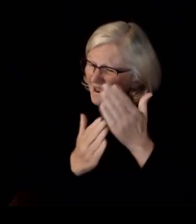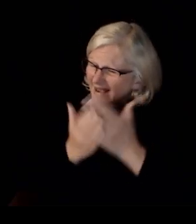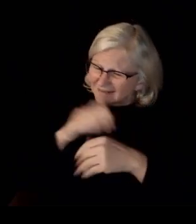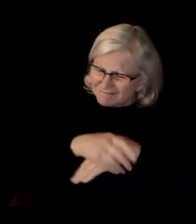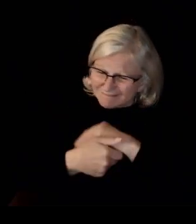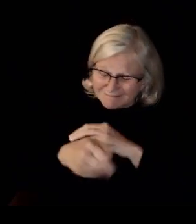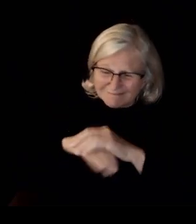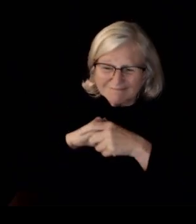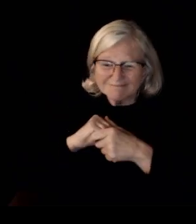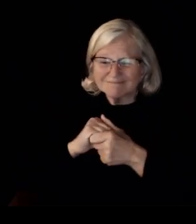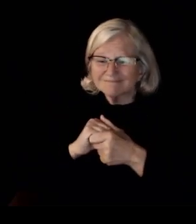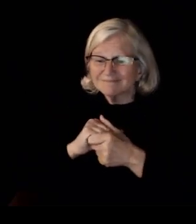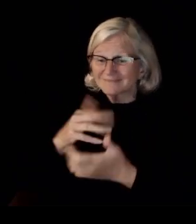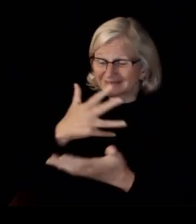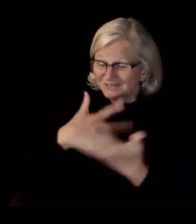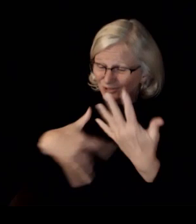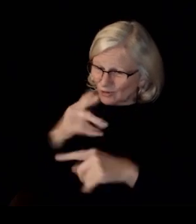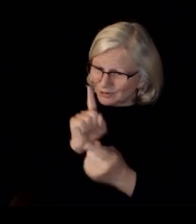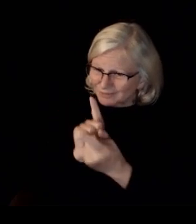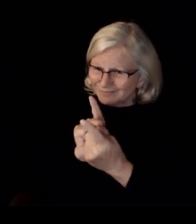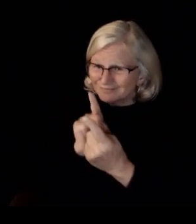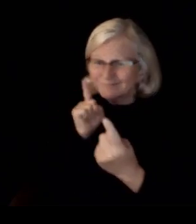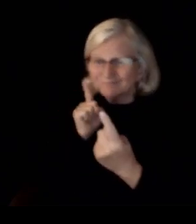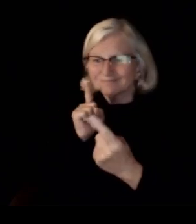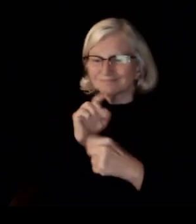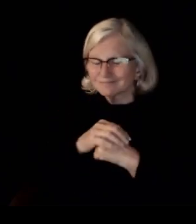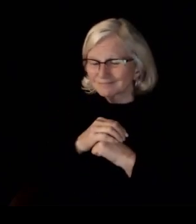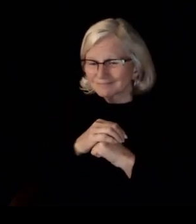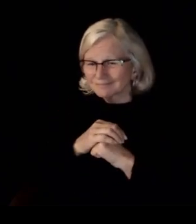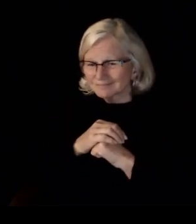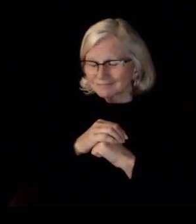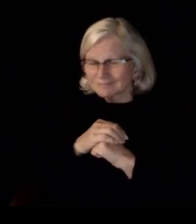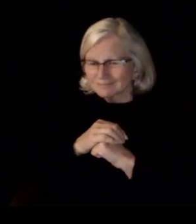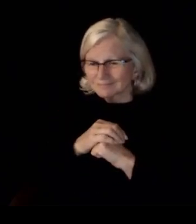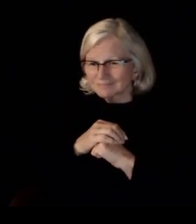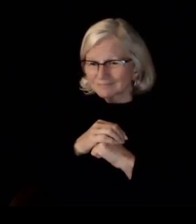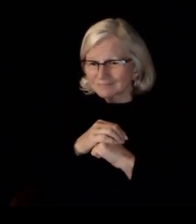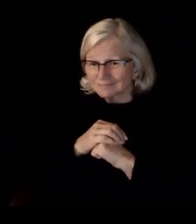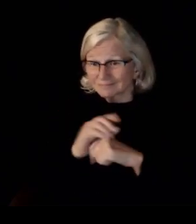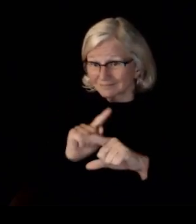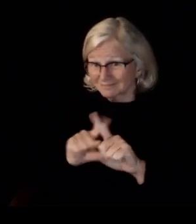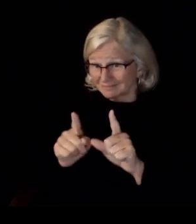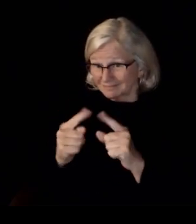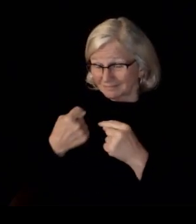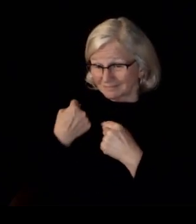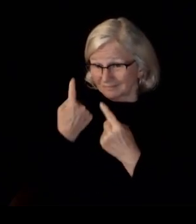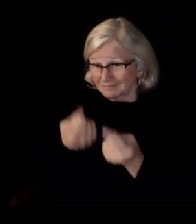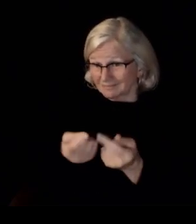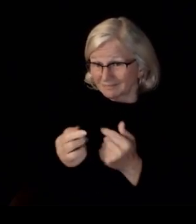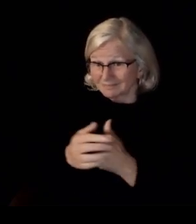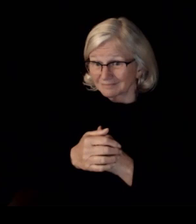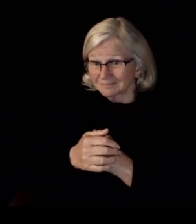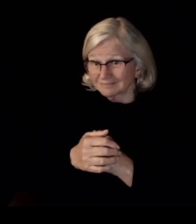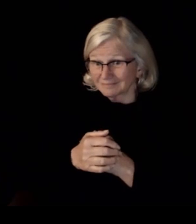very critical but that said we have been impressed by the data that has shown the impact of mandates